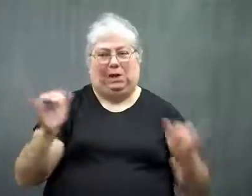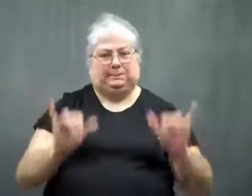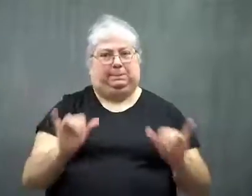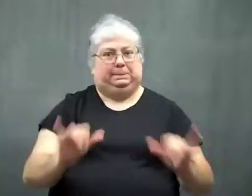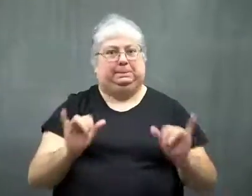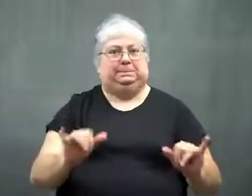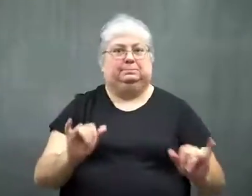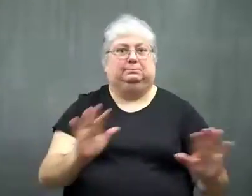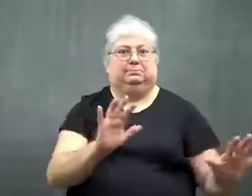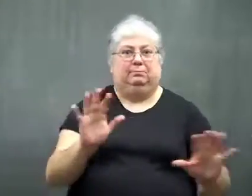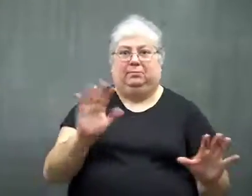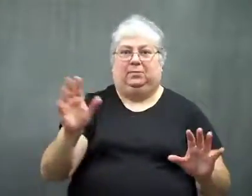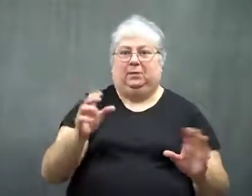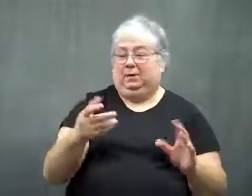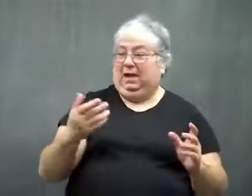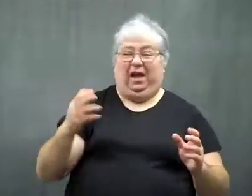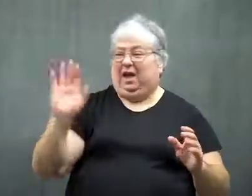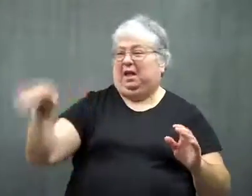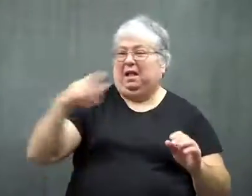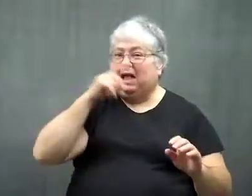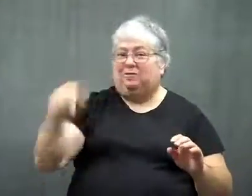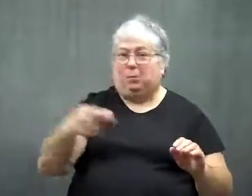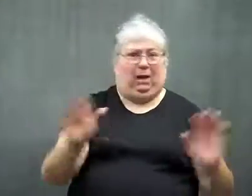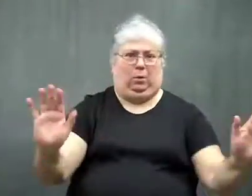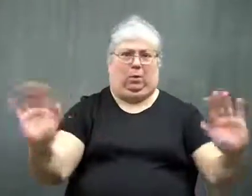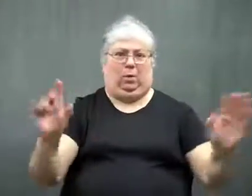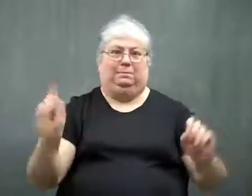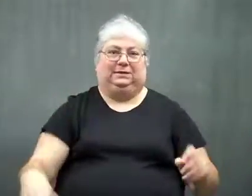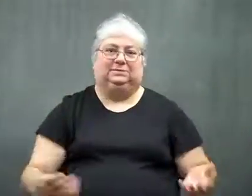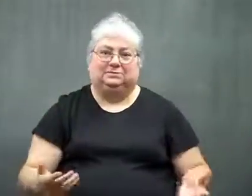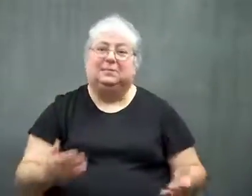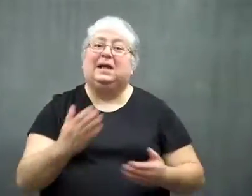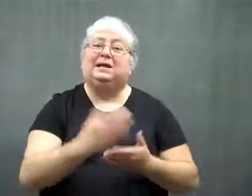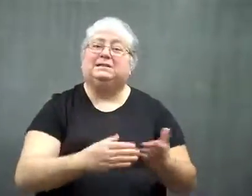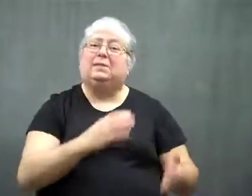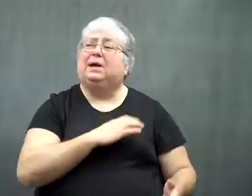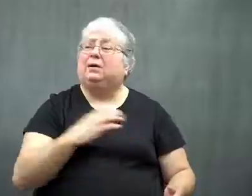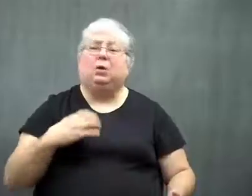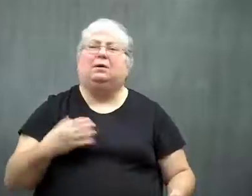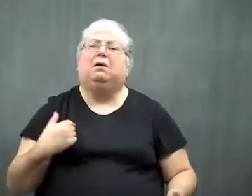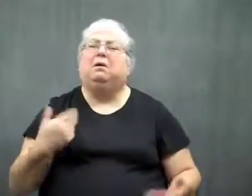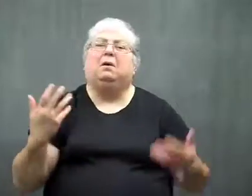They want to keep the status quo, so they won't let the Post Office off the hook.